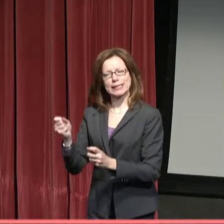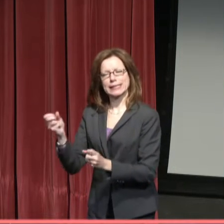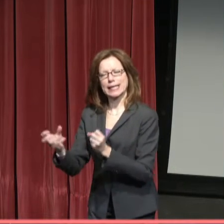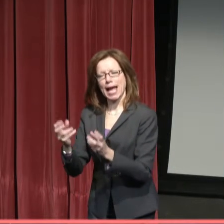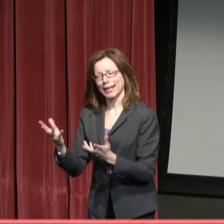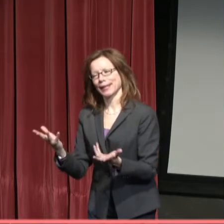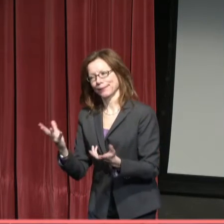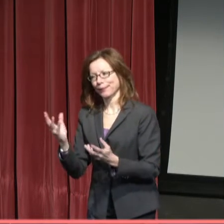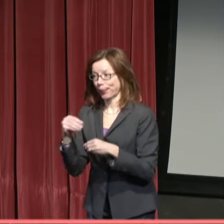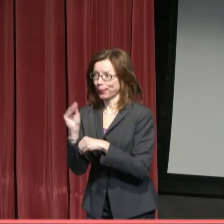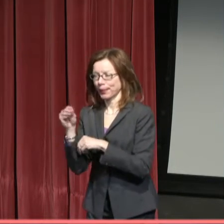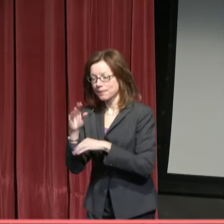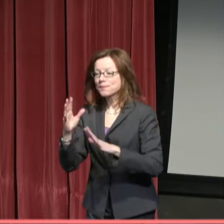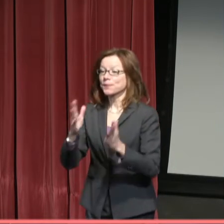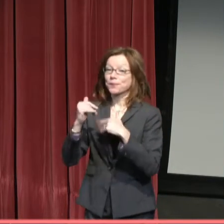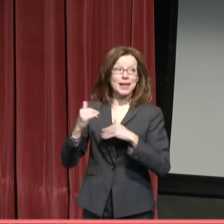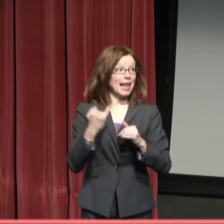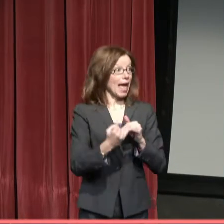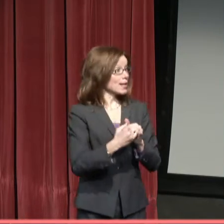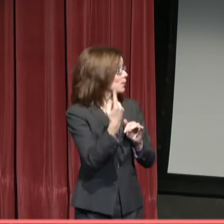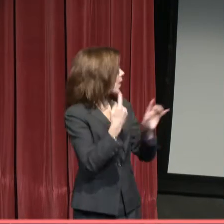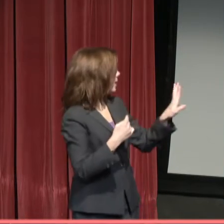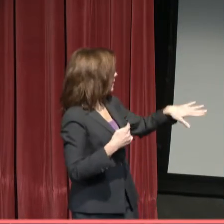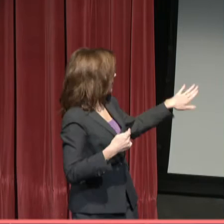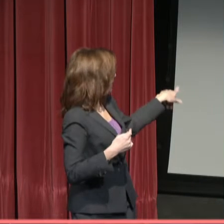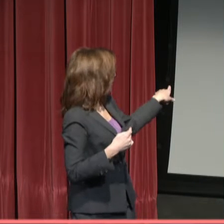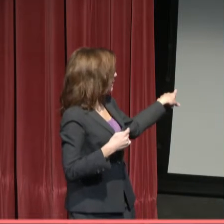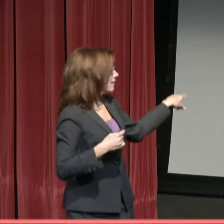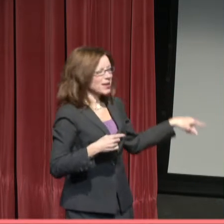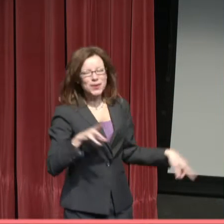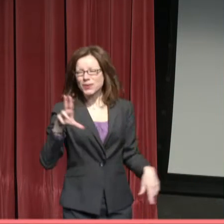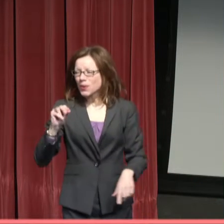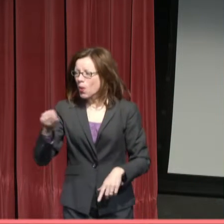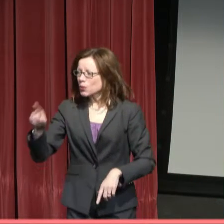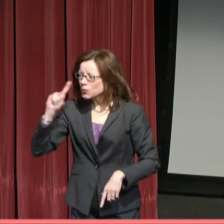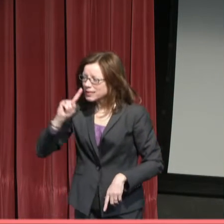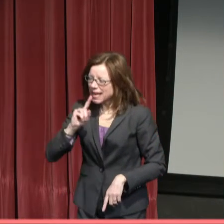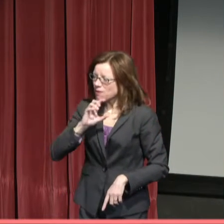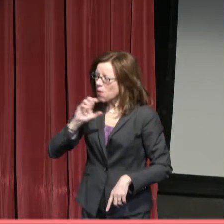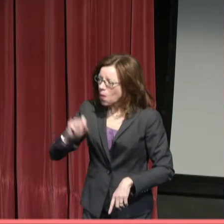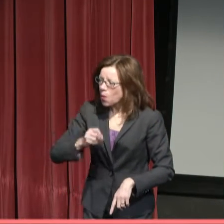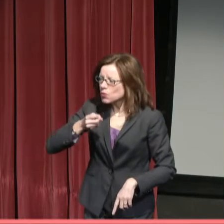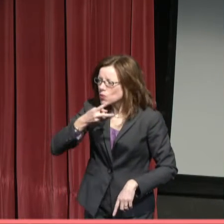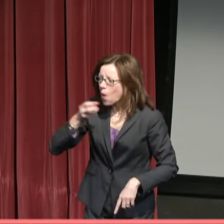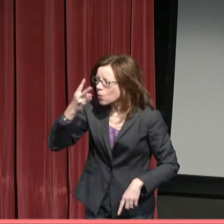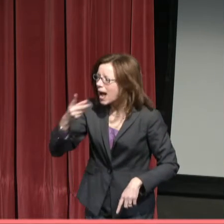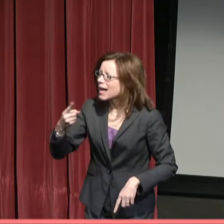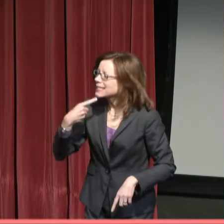And the one on the left-hand side says, no you Deaf old goat, I said show me your pass.